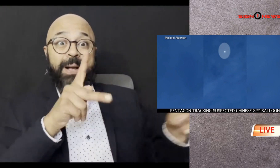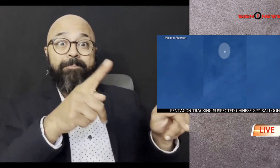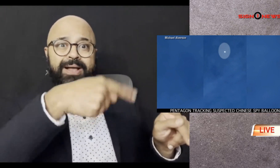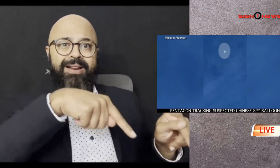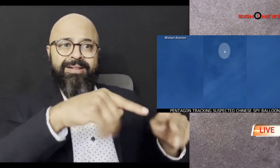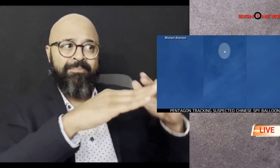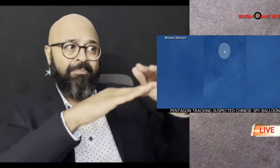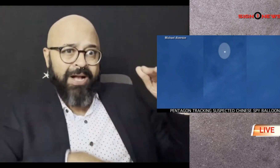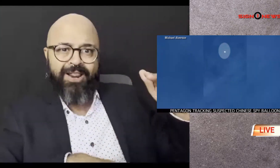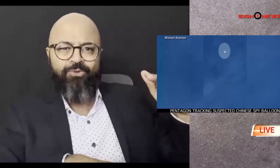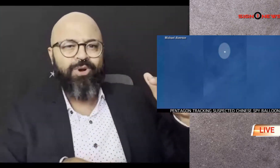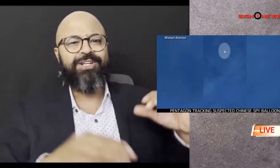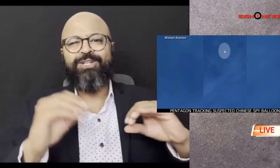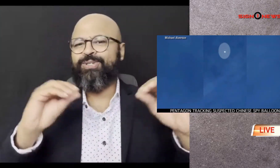air traffic.